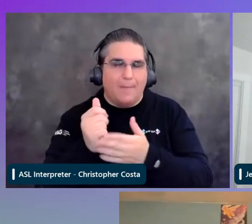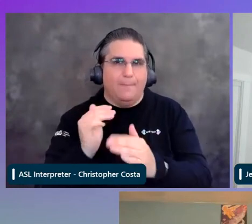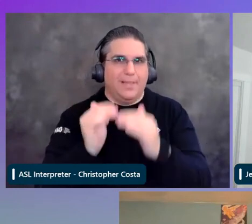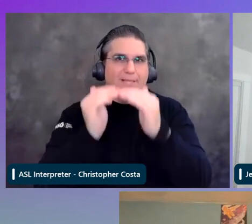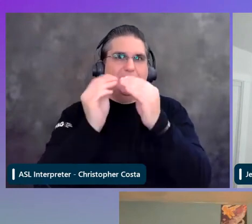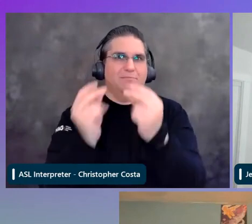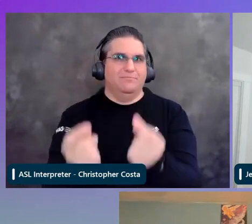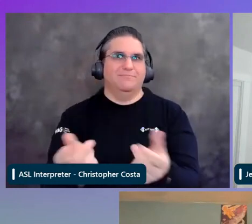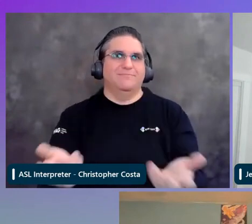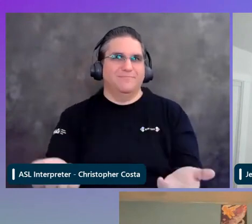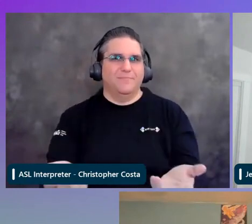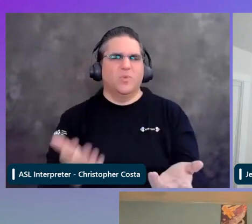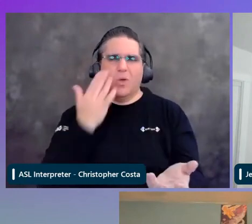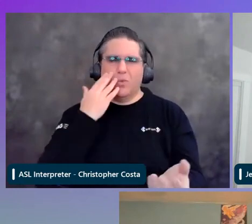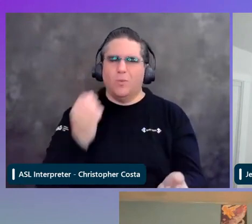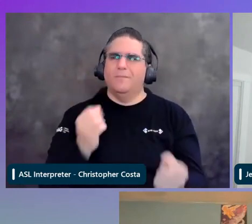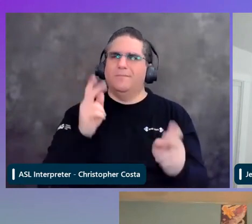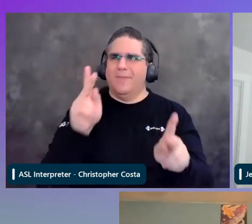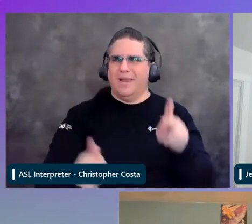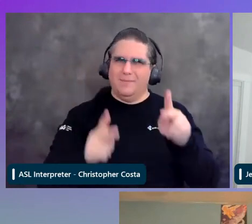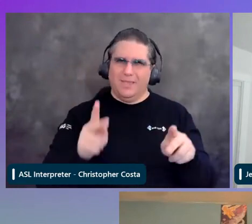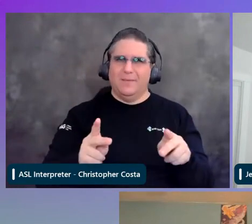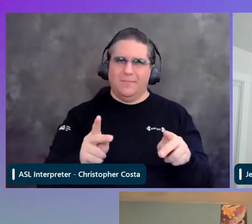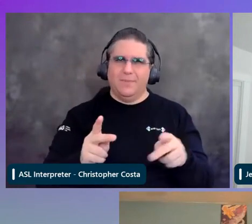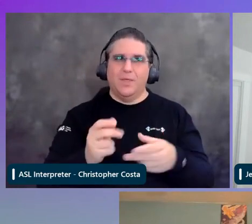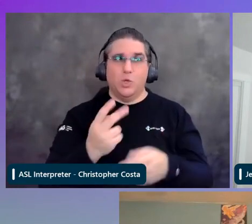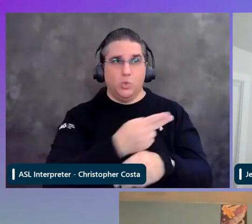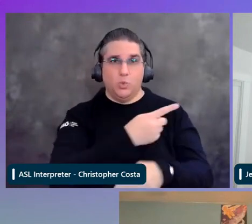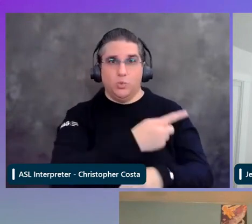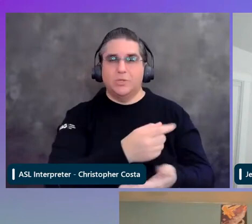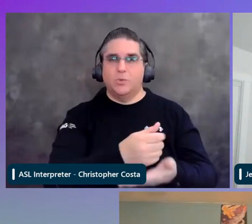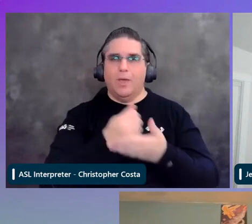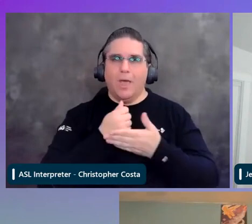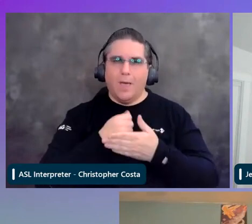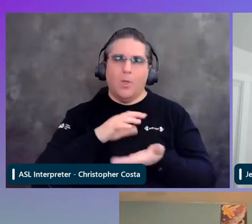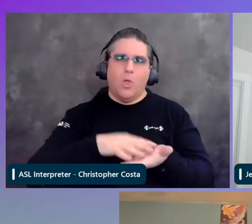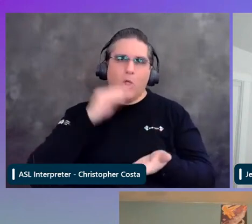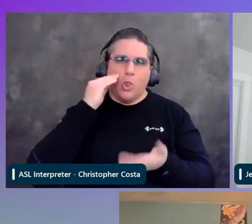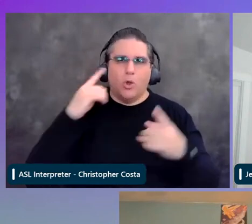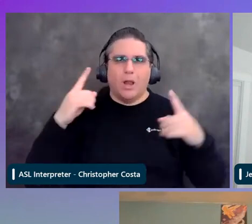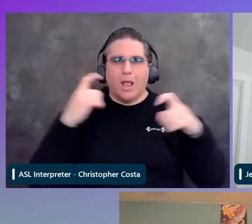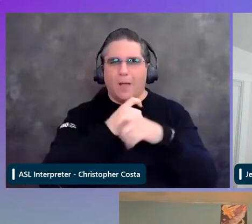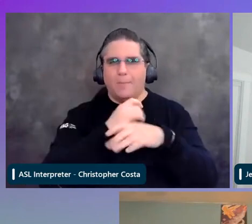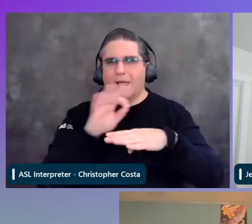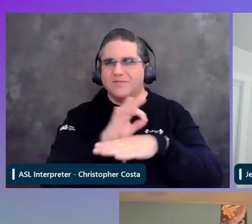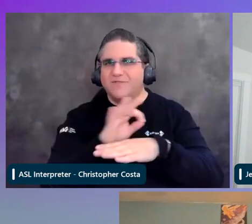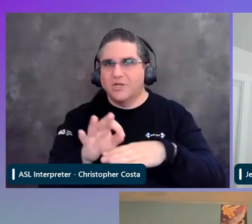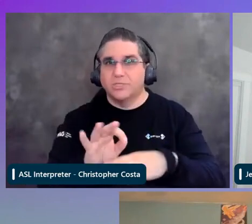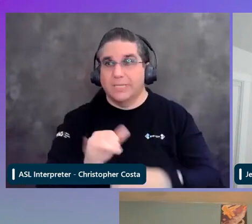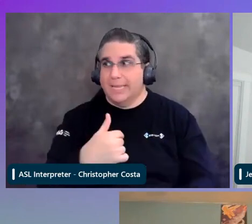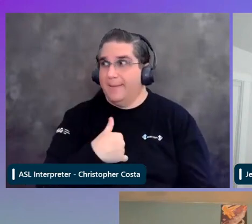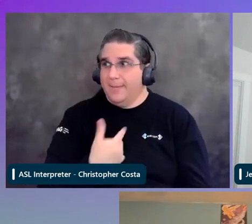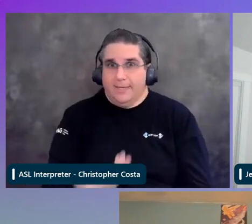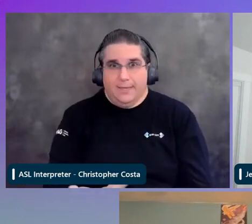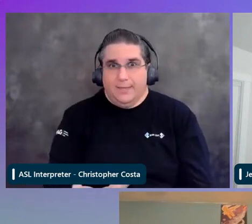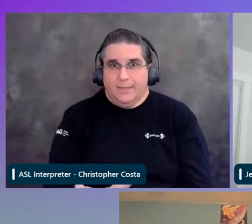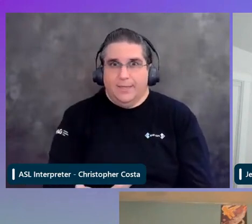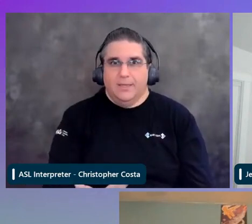a lot of other people have used it to help learn complex functions. Myself included. You